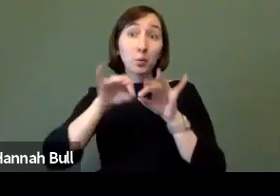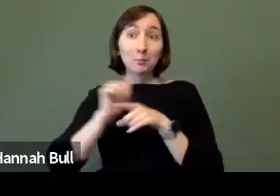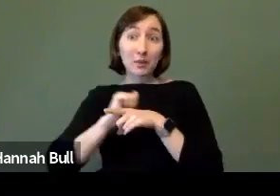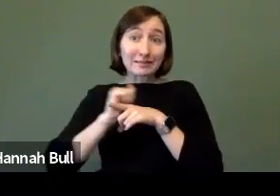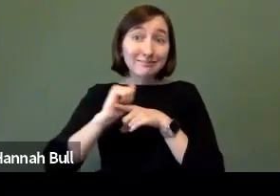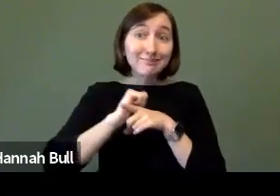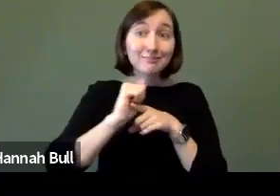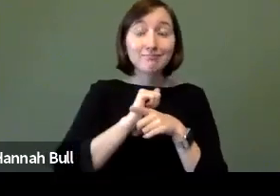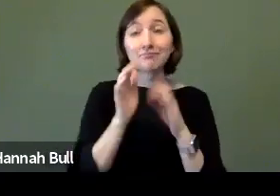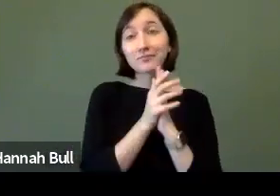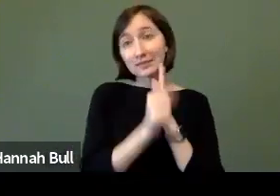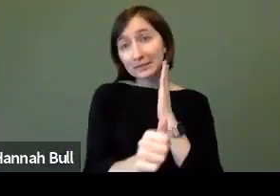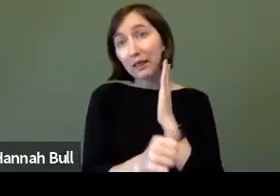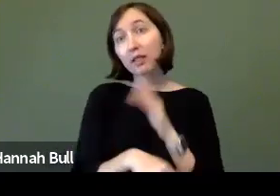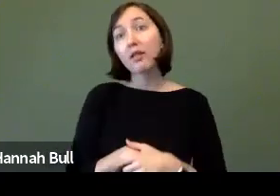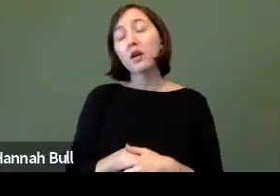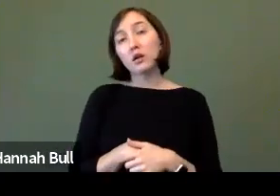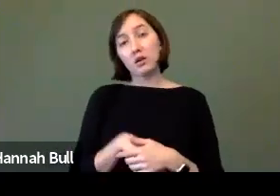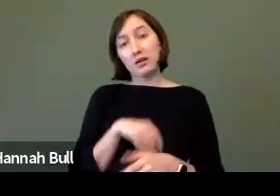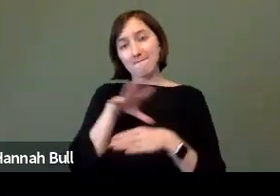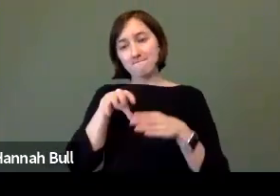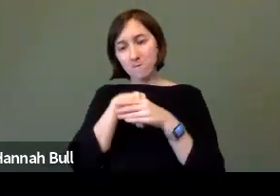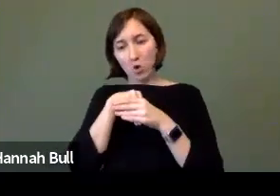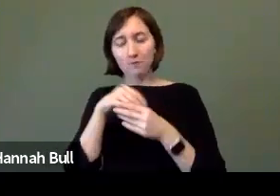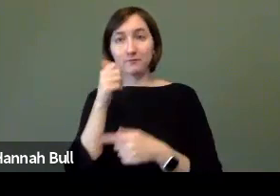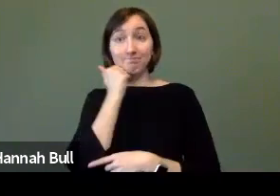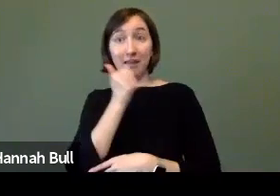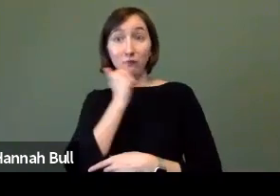and making it part of your everyday routine.